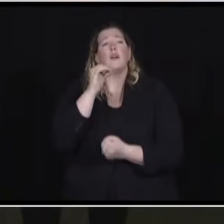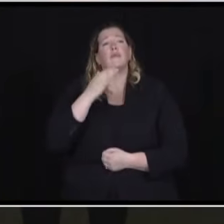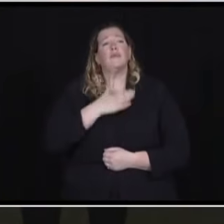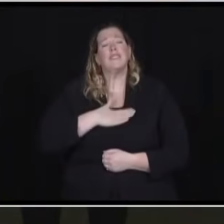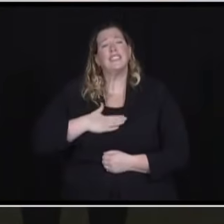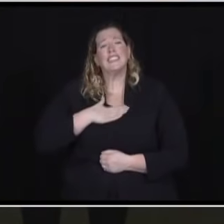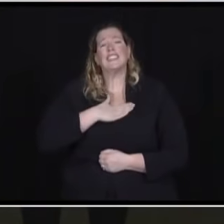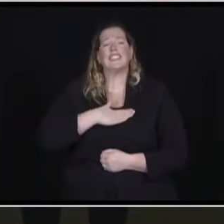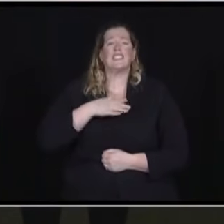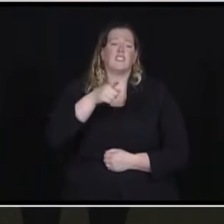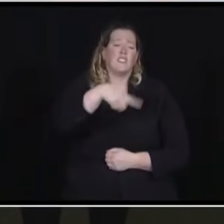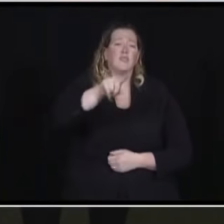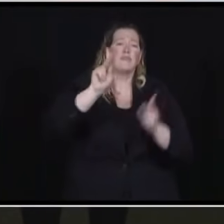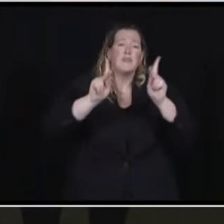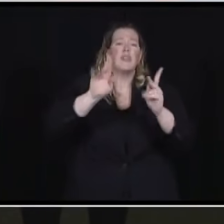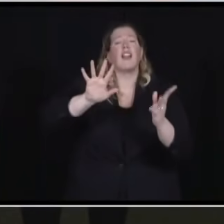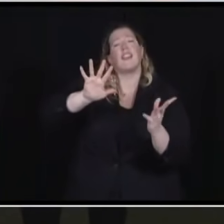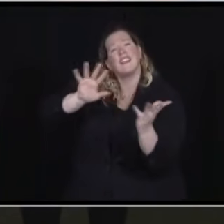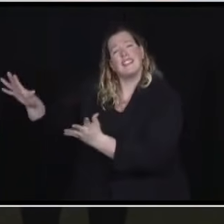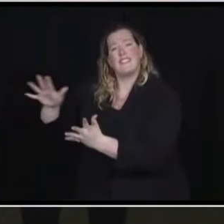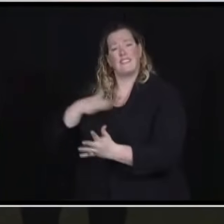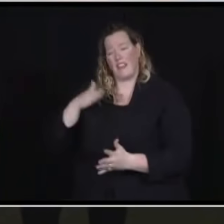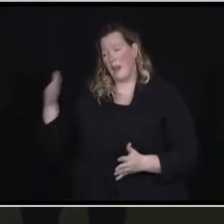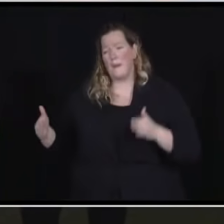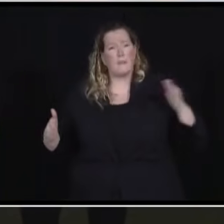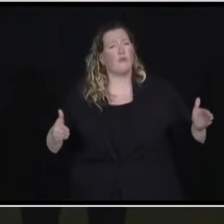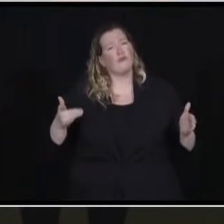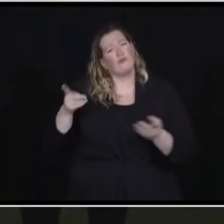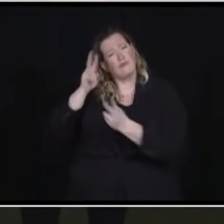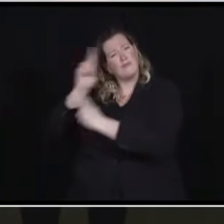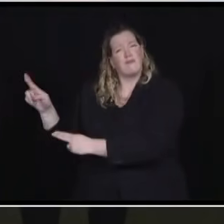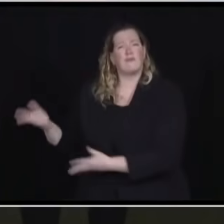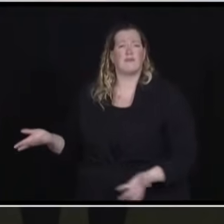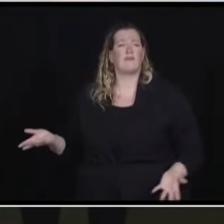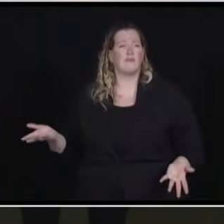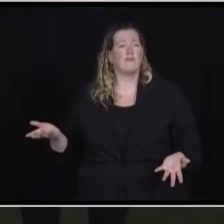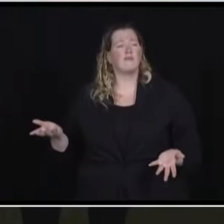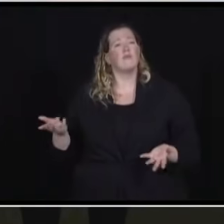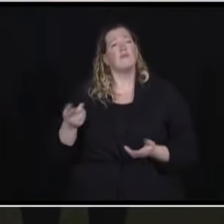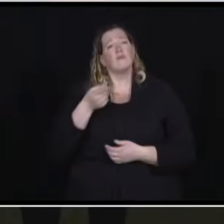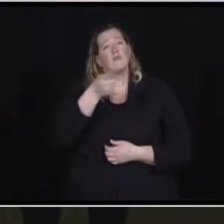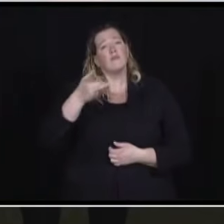but please, leave them alone and if you think the protesters think